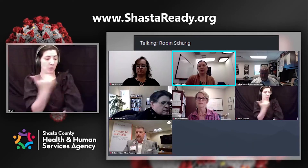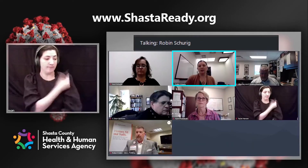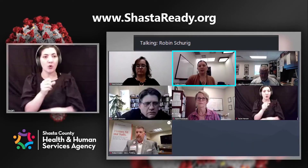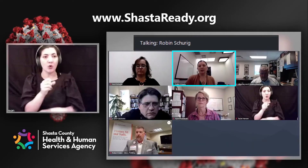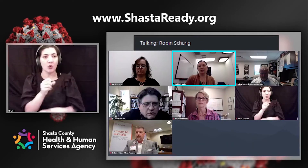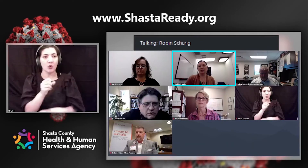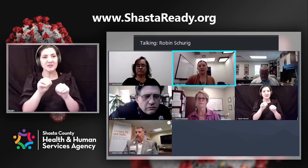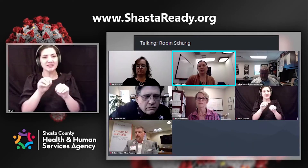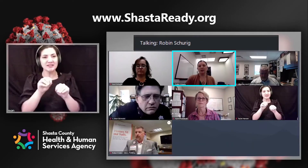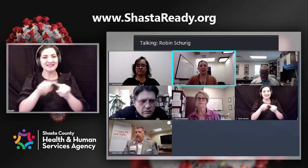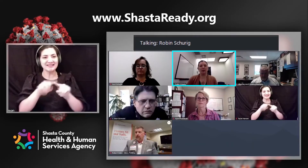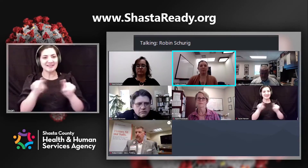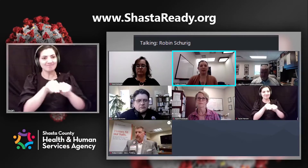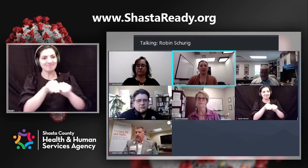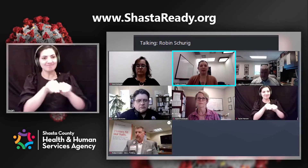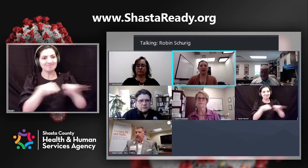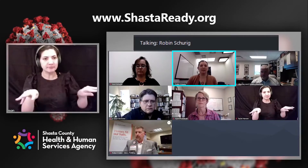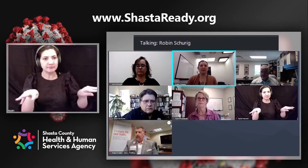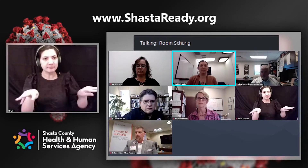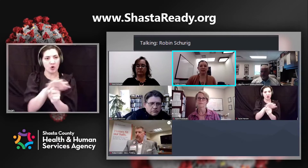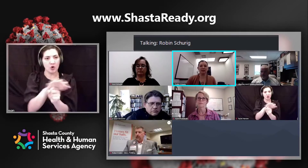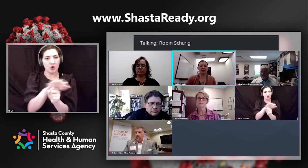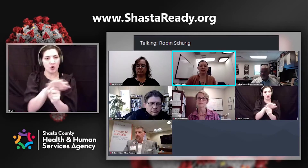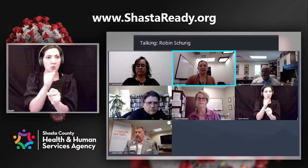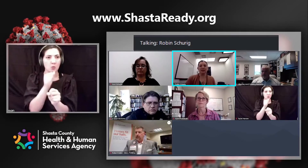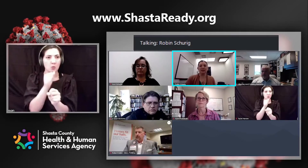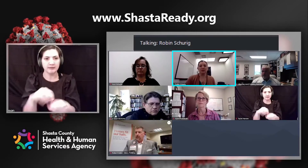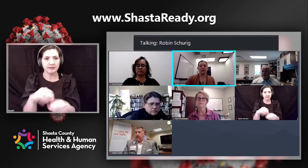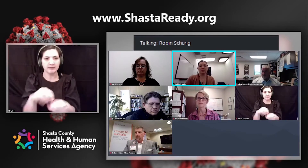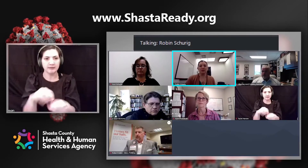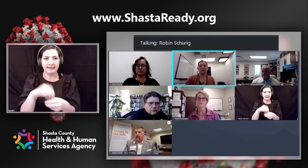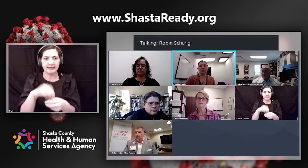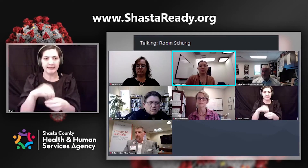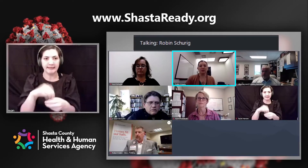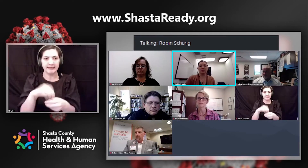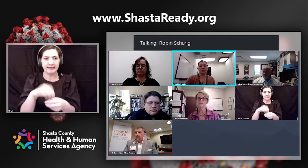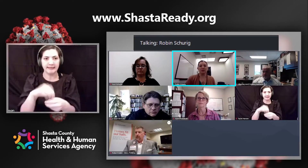importance of continuing to mask and distance as well as stay home if you're sick and get